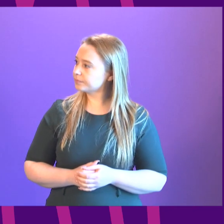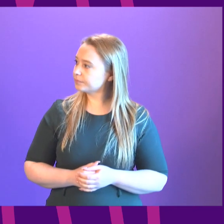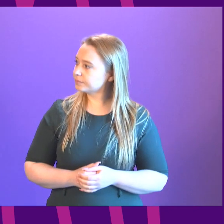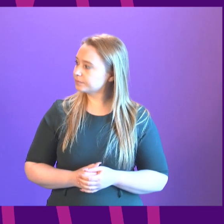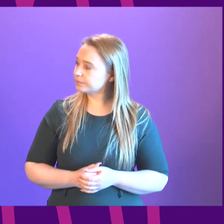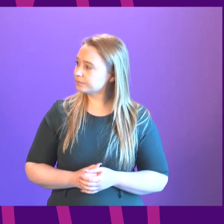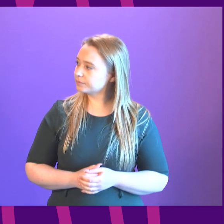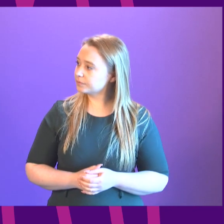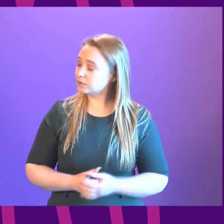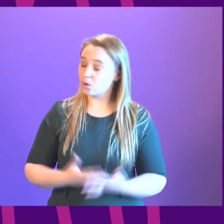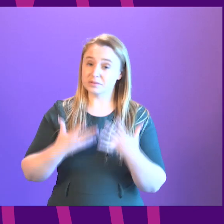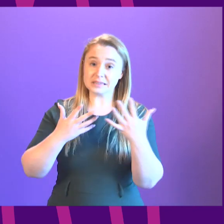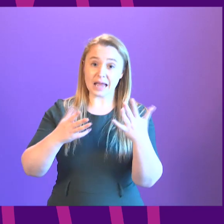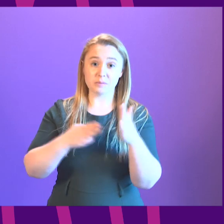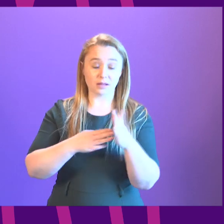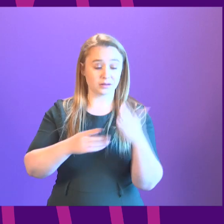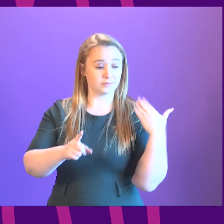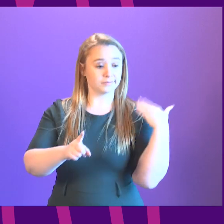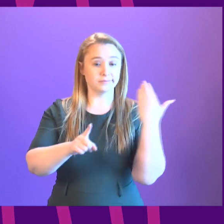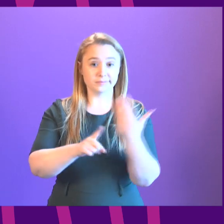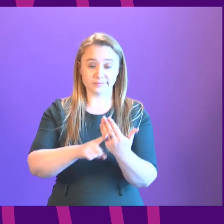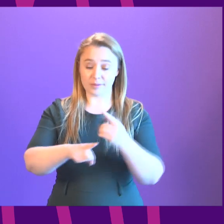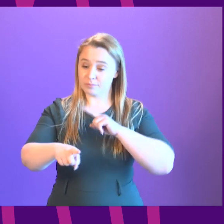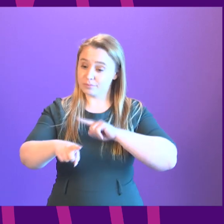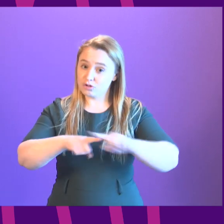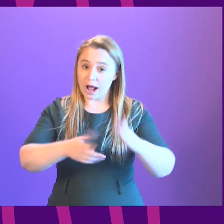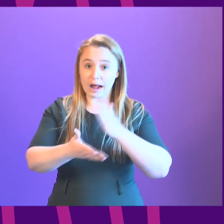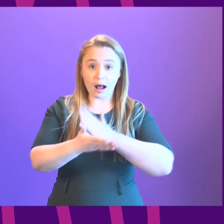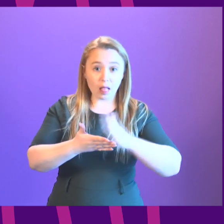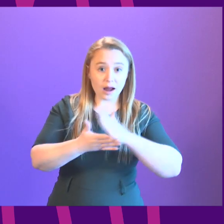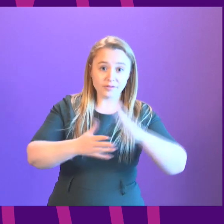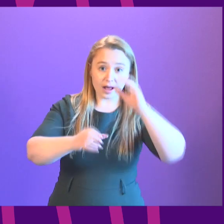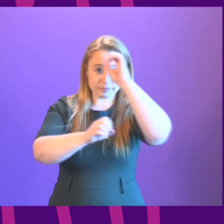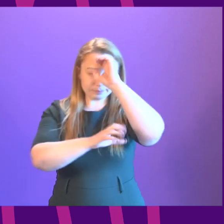during the past 10 months, and that is give people as much clarity as I possibly can.